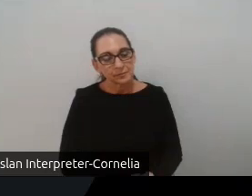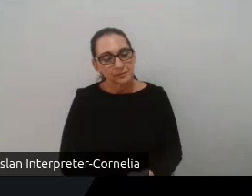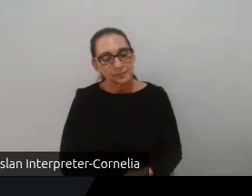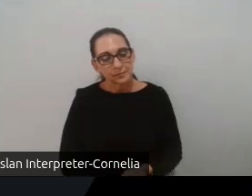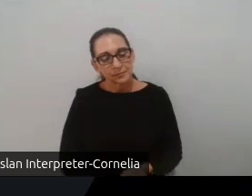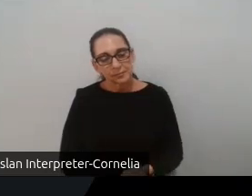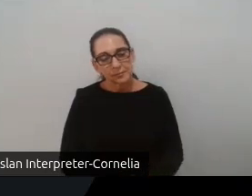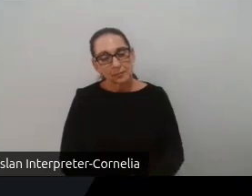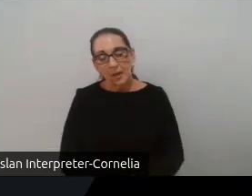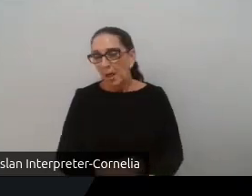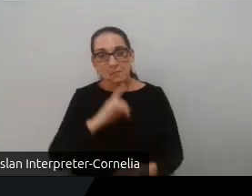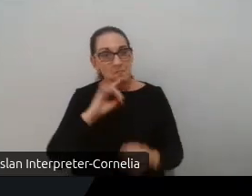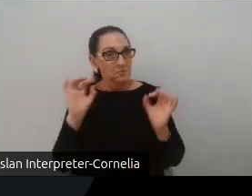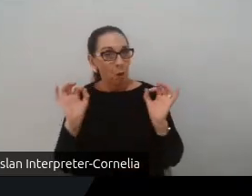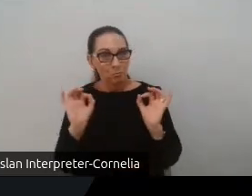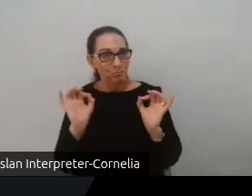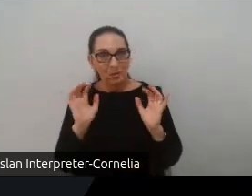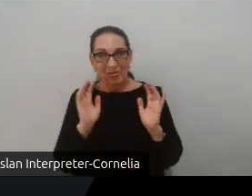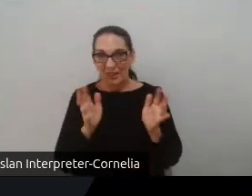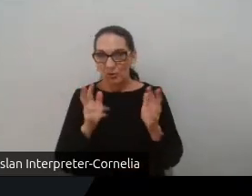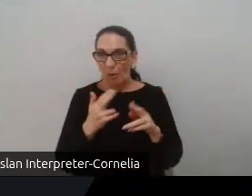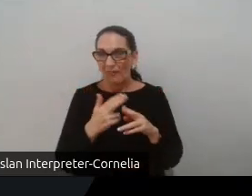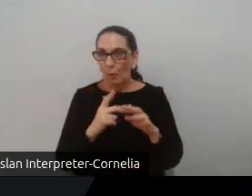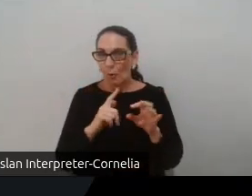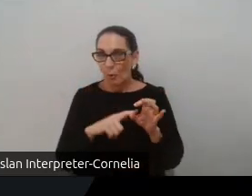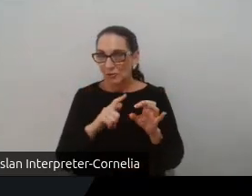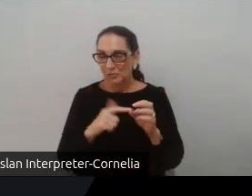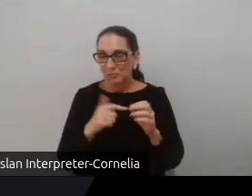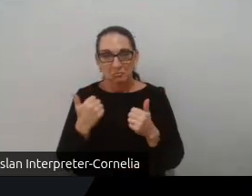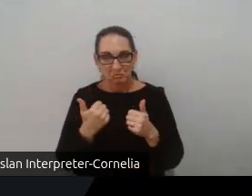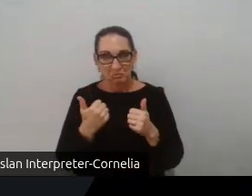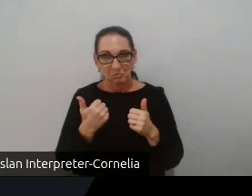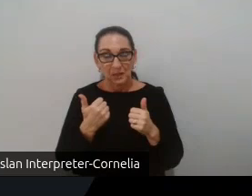uh, no, that's all we've got for questions at the moment. If you do have any more,